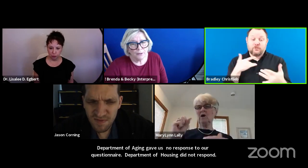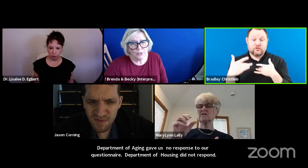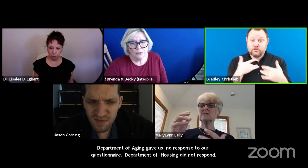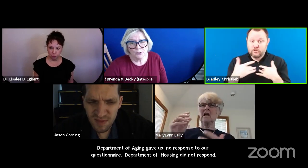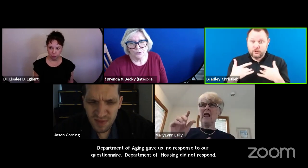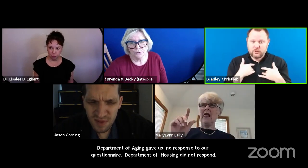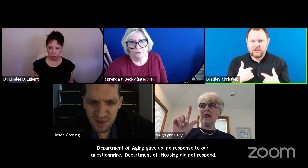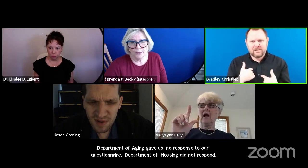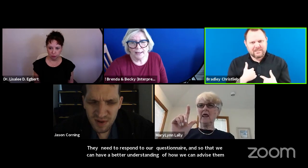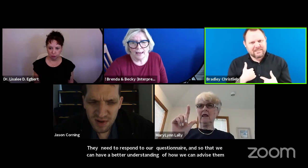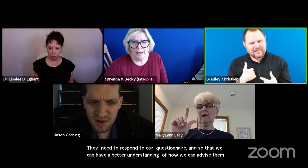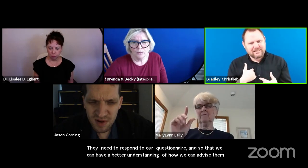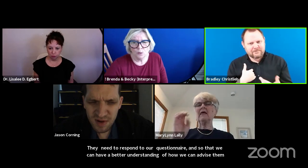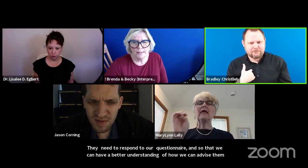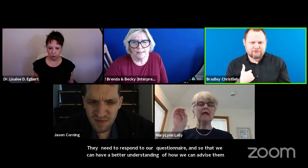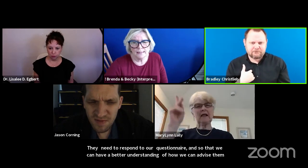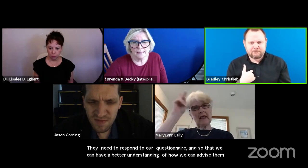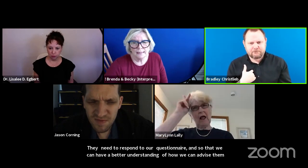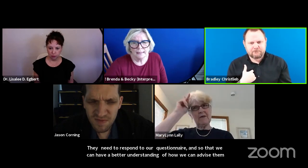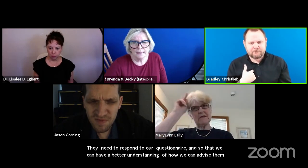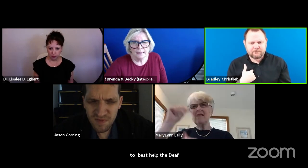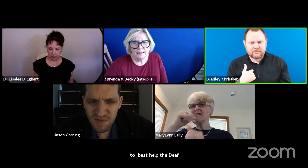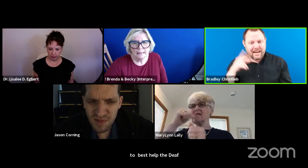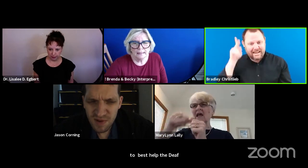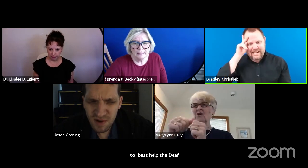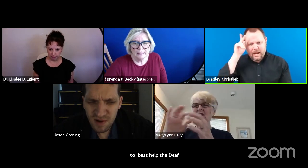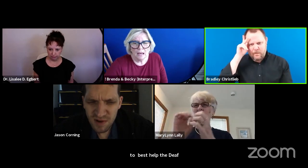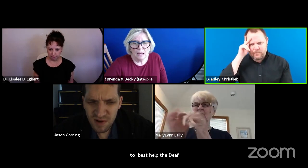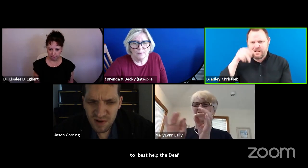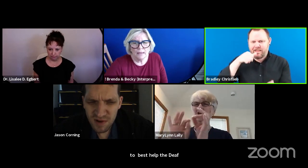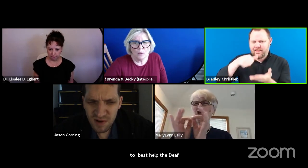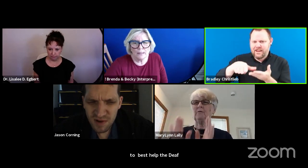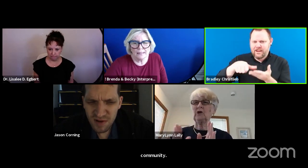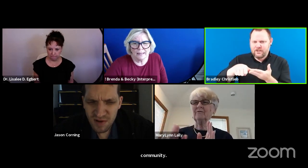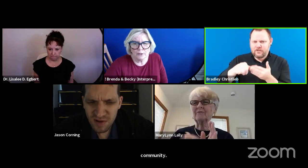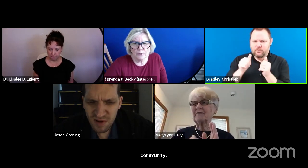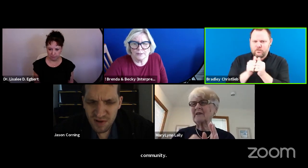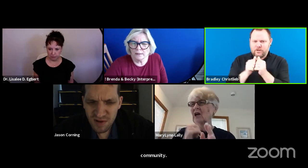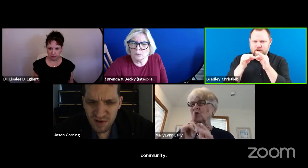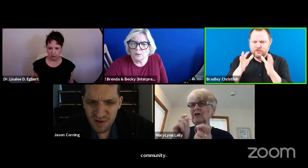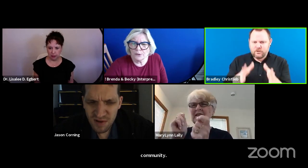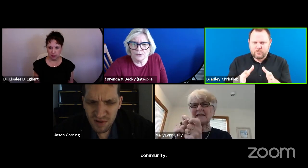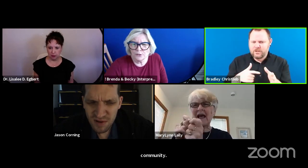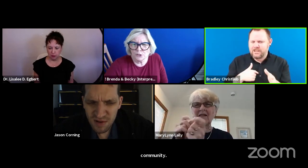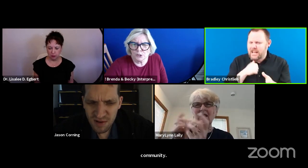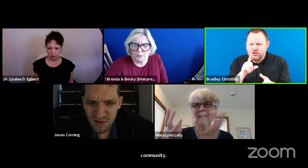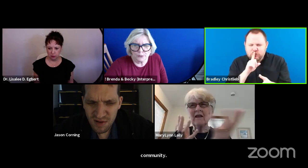Another concern that I had was Kelby's letter dealing with interpreters.